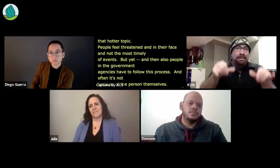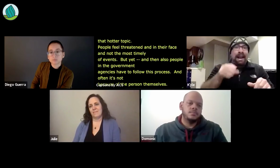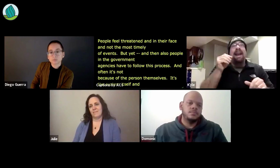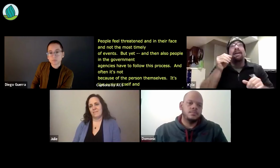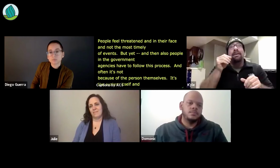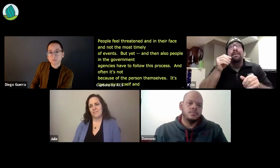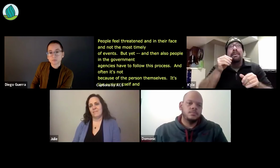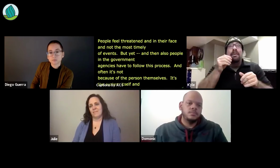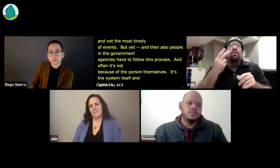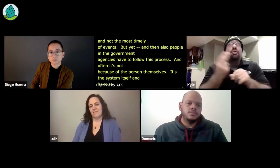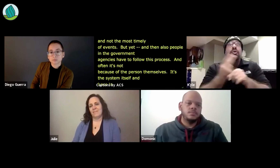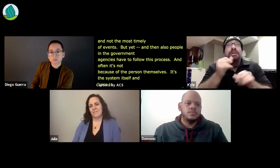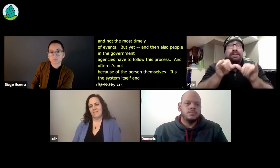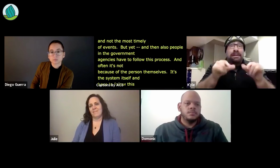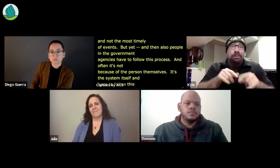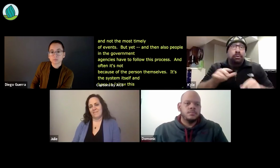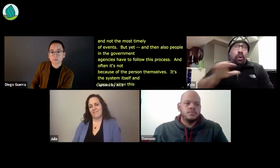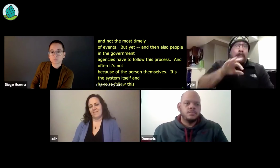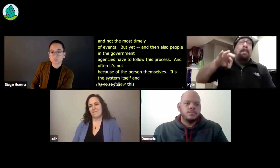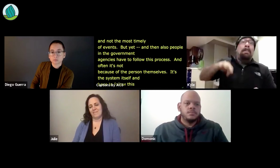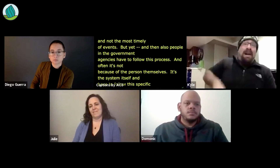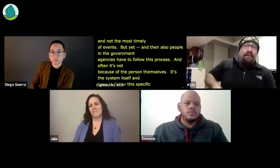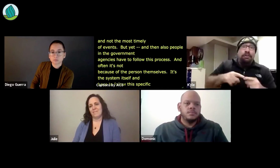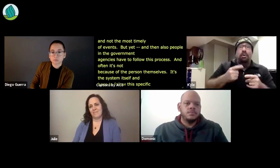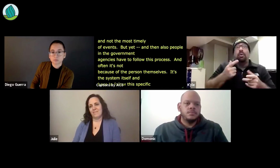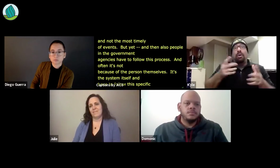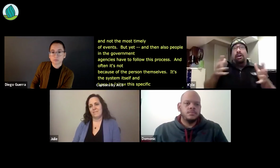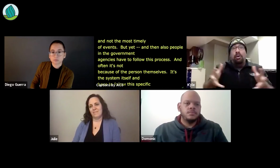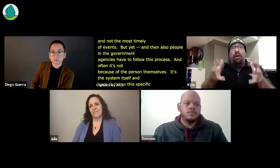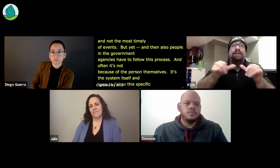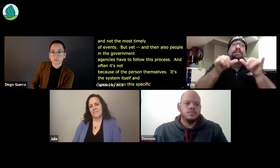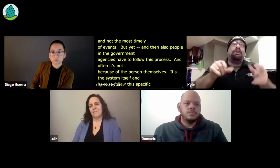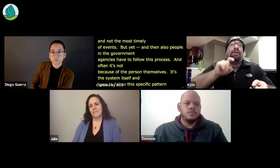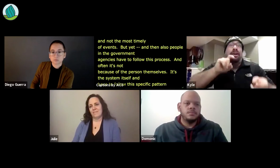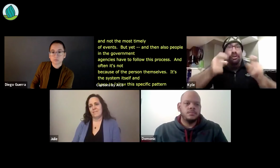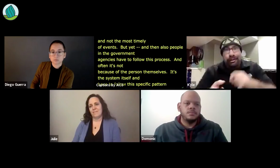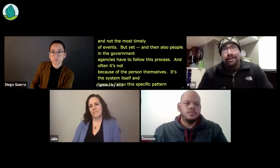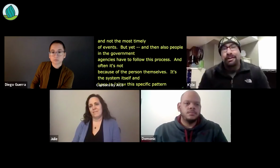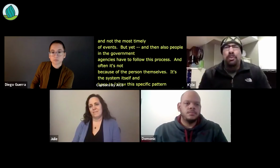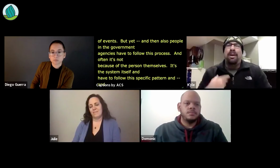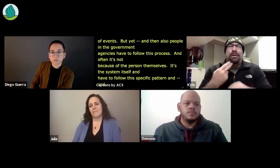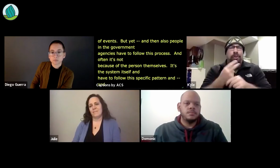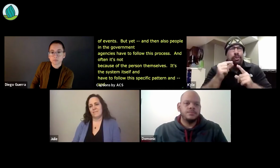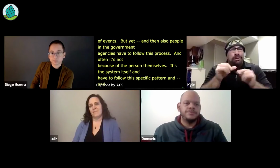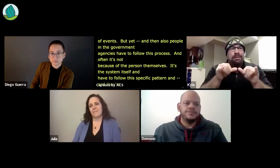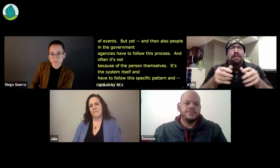And we could use the system to our benefit to create that change, and I got-- goodness I use the word